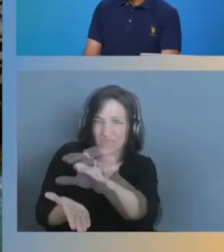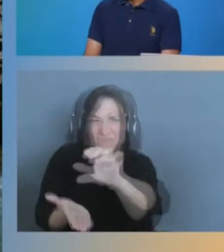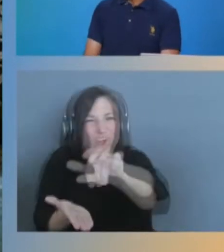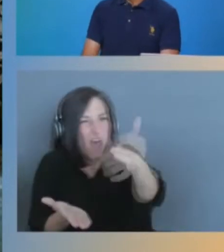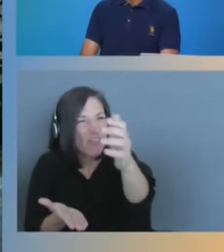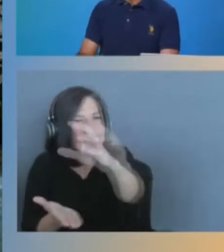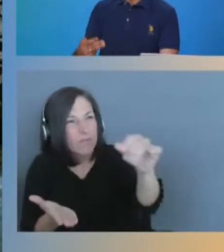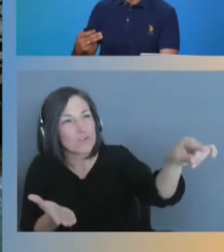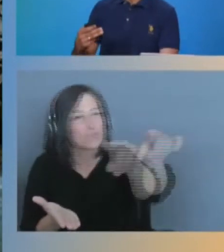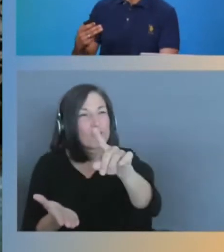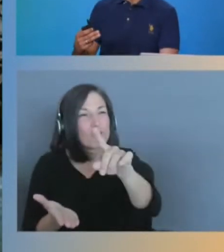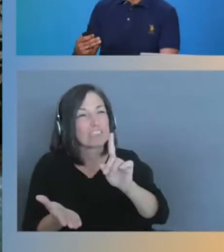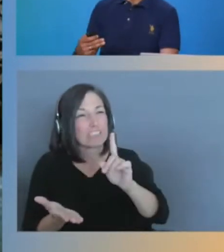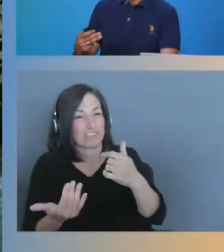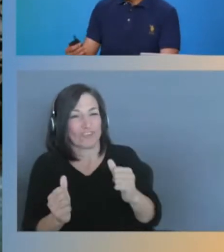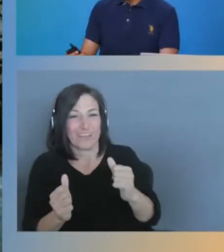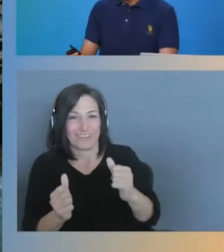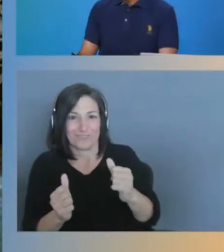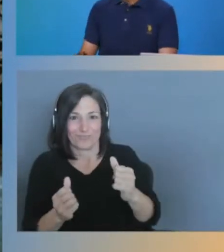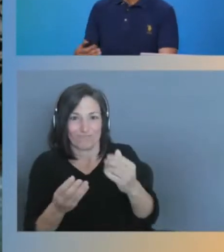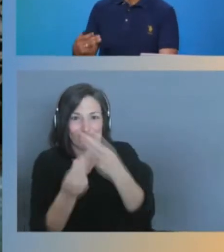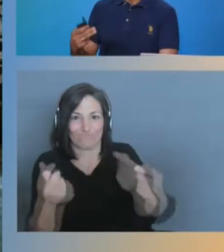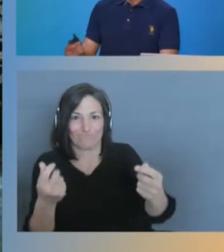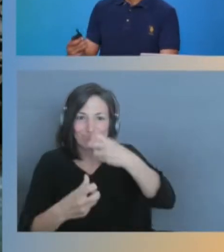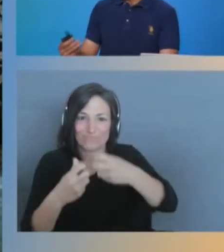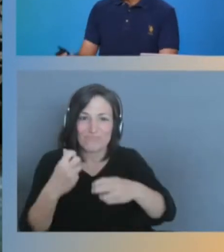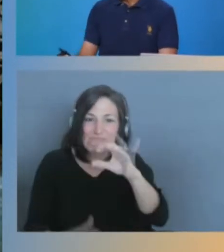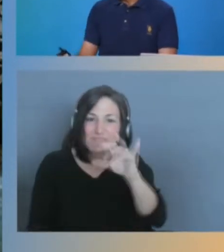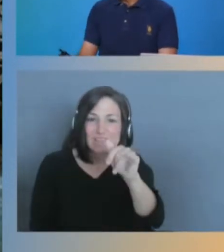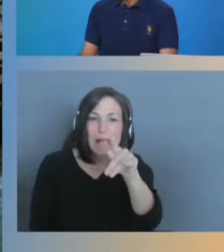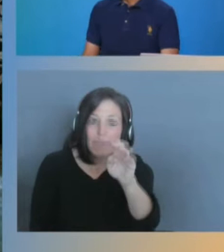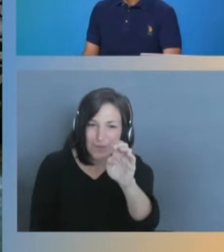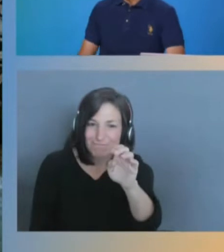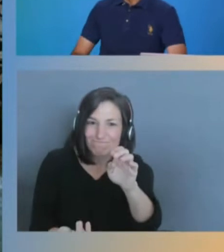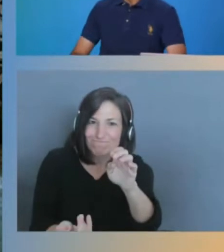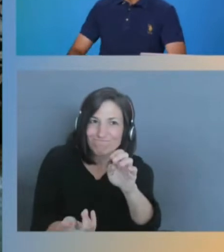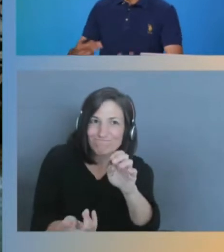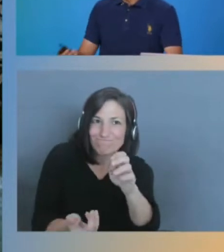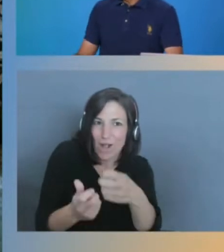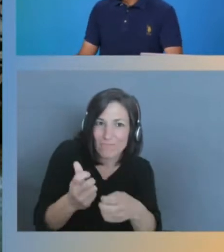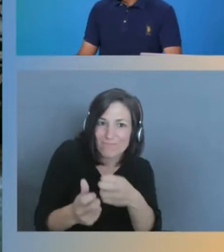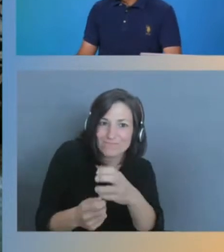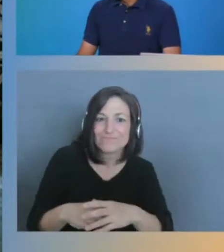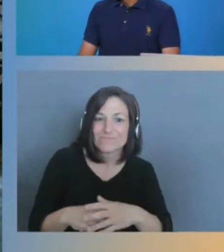and trying to innovate on behalf of, to make this world a better place.